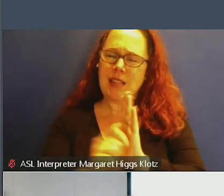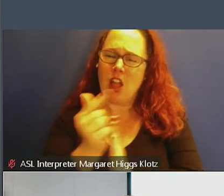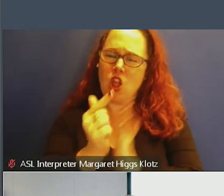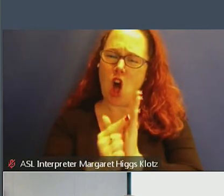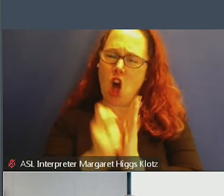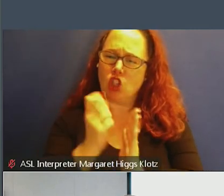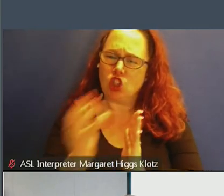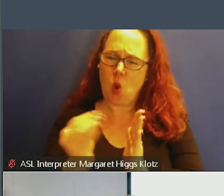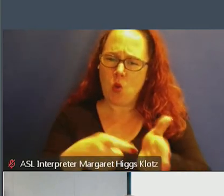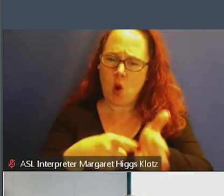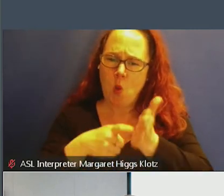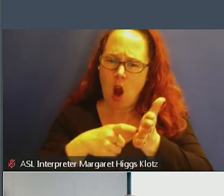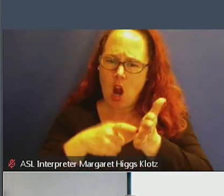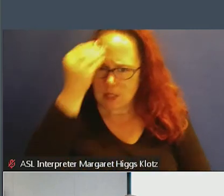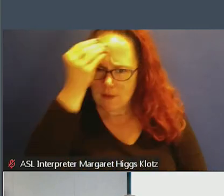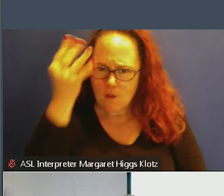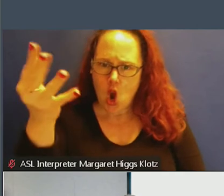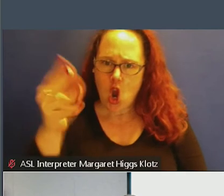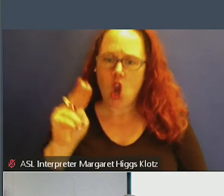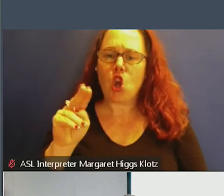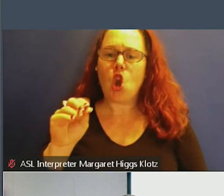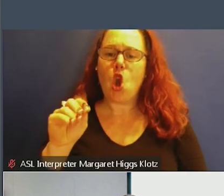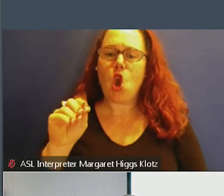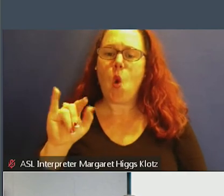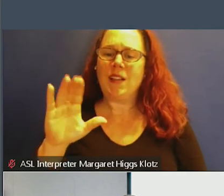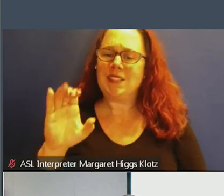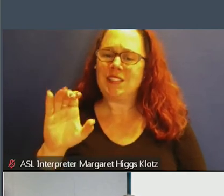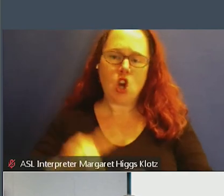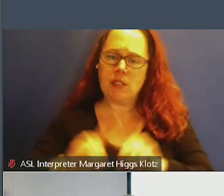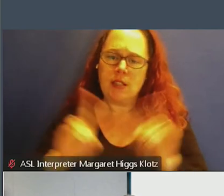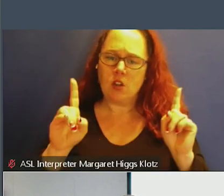but I think the County made an effort to try to engage the